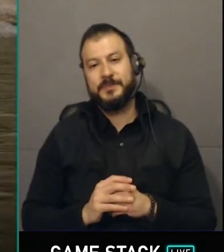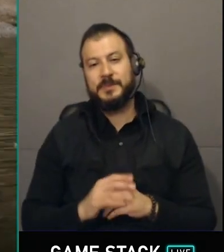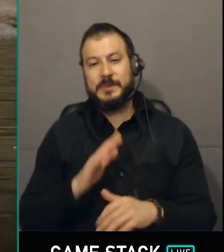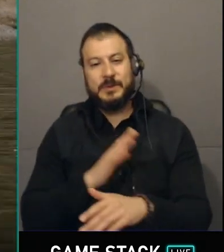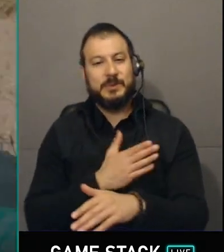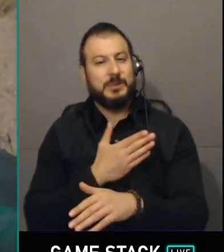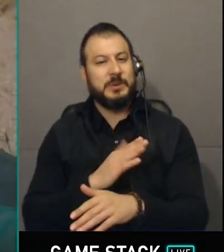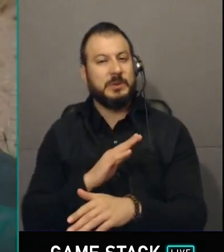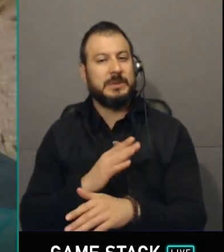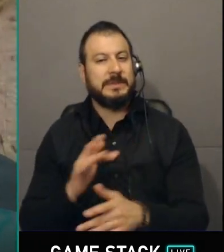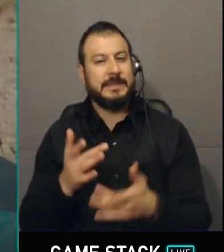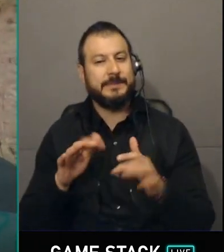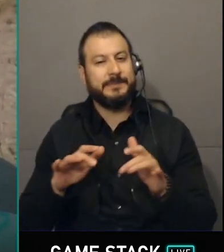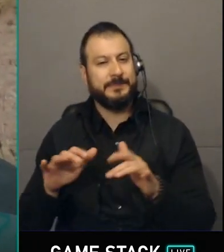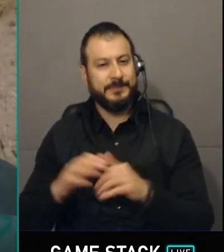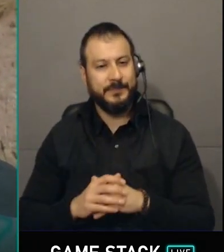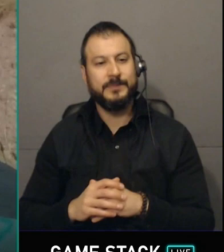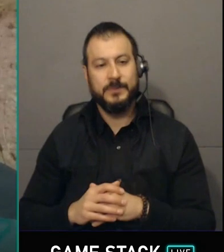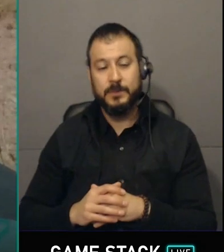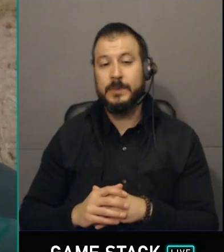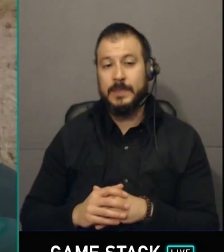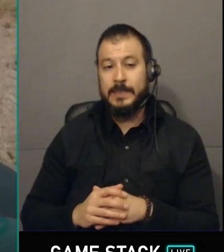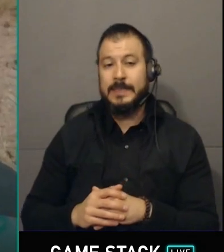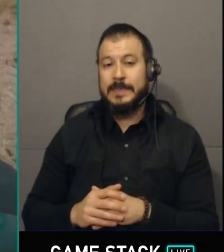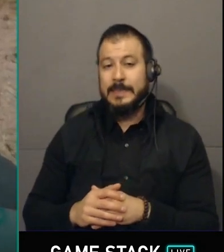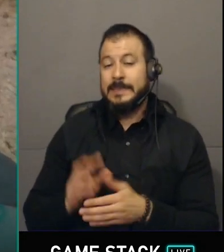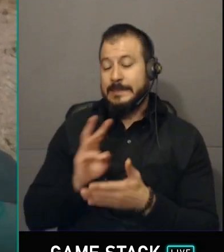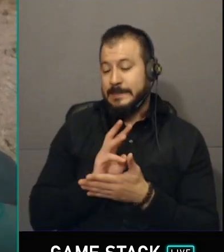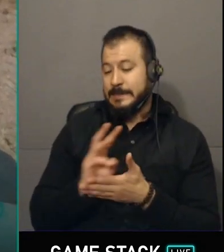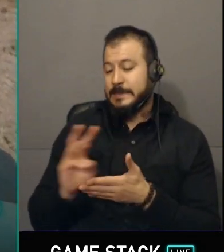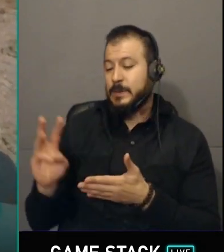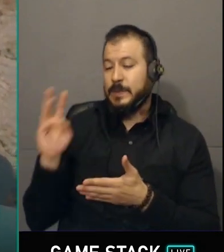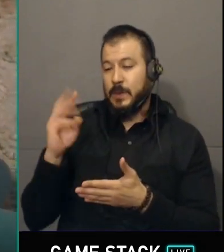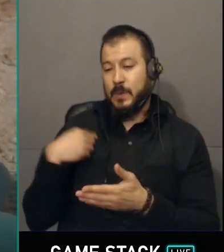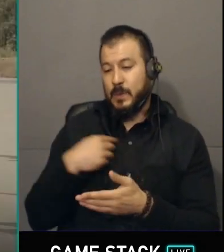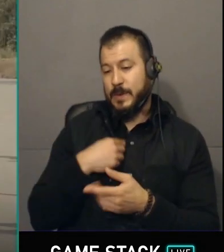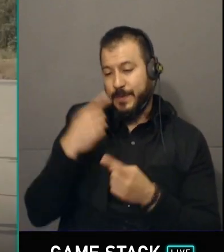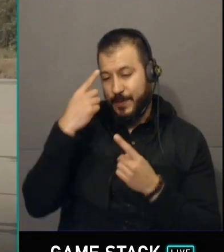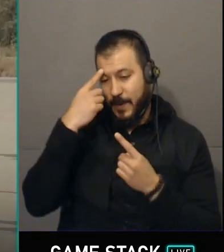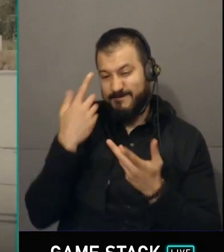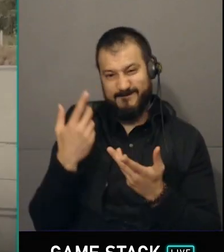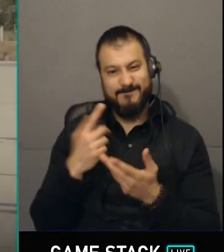“It was six weeks ago, I think, when we initially thought, wouldn't that be a crazy idea?